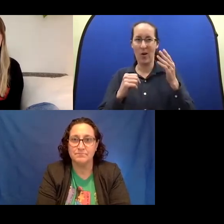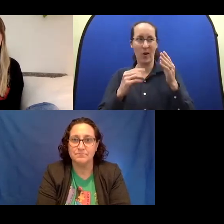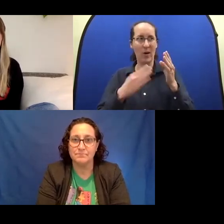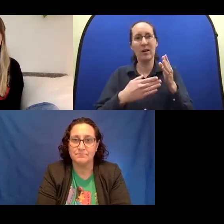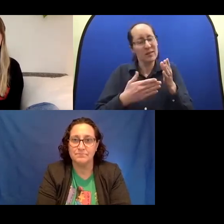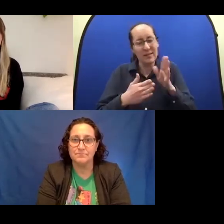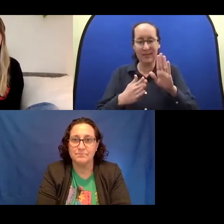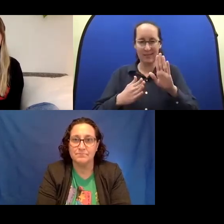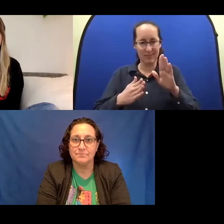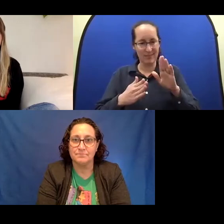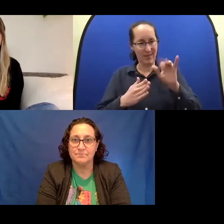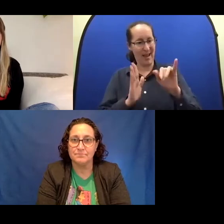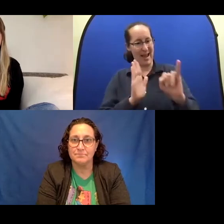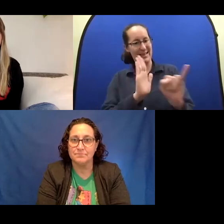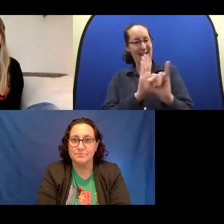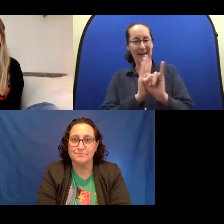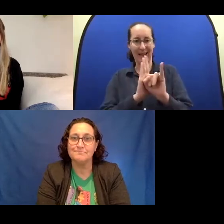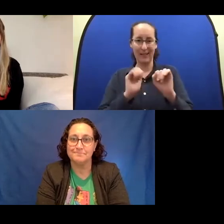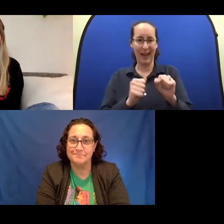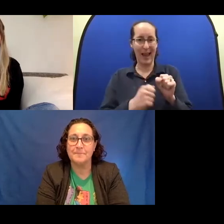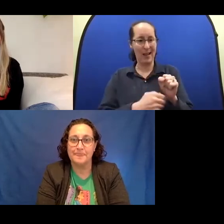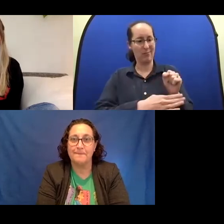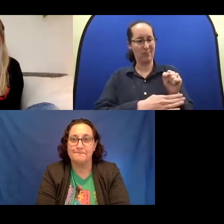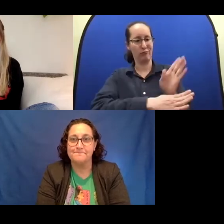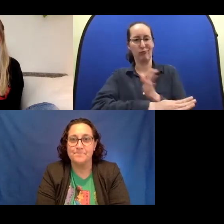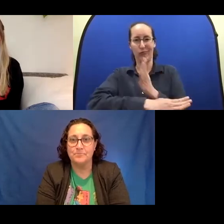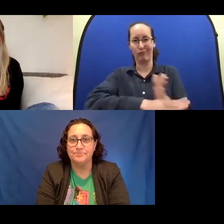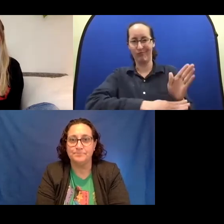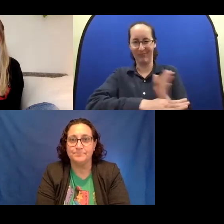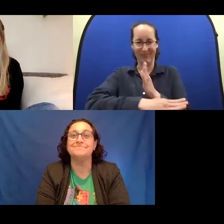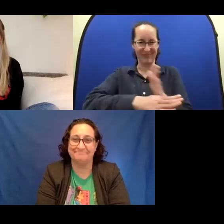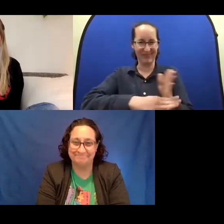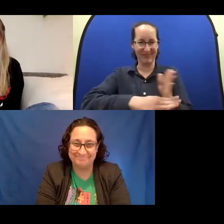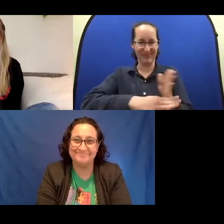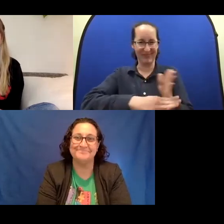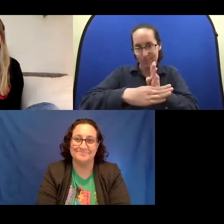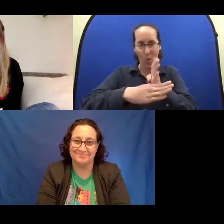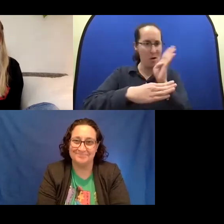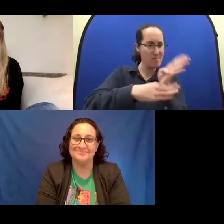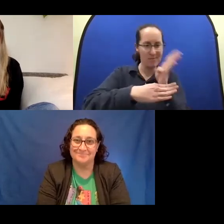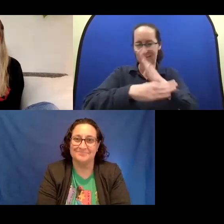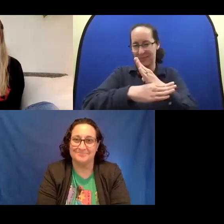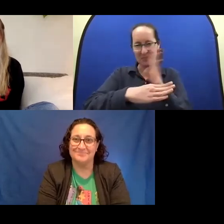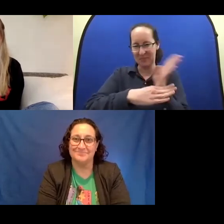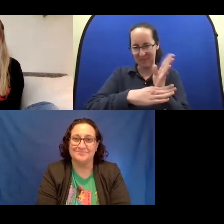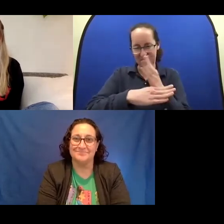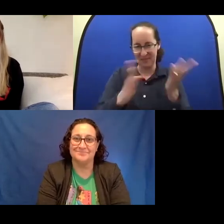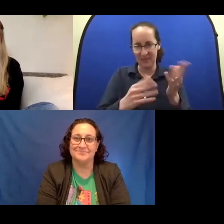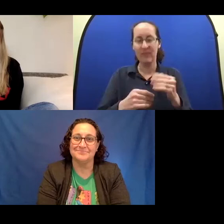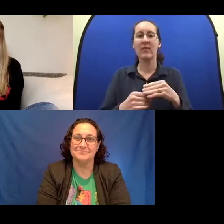but we were wondering, do you feel that any other identities you have effect